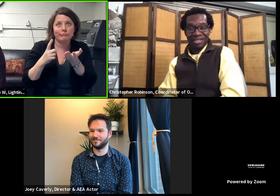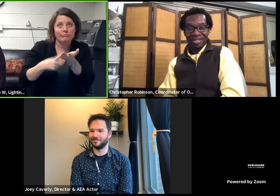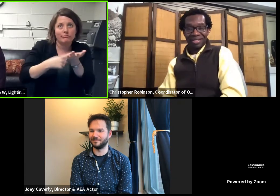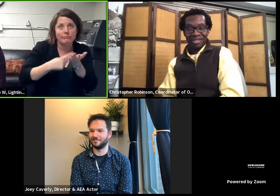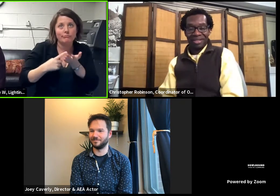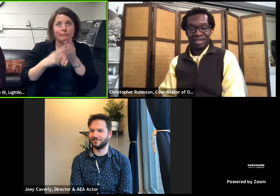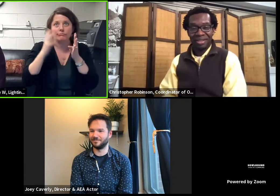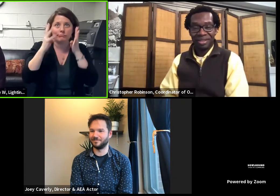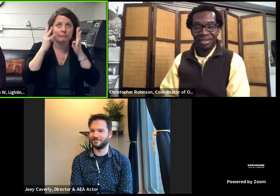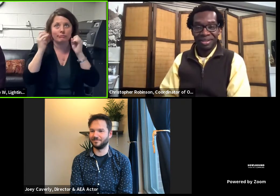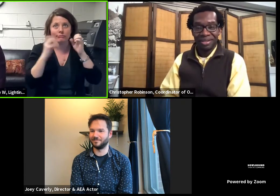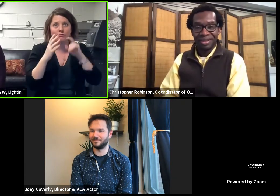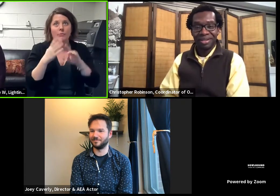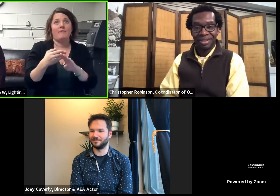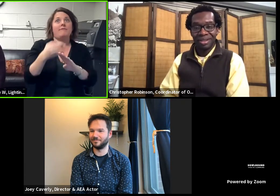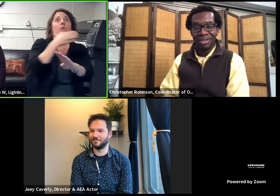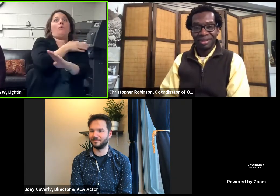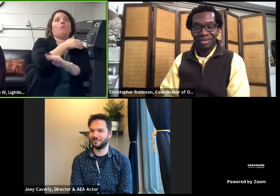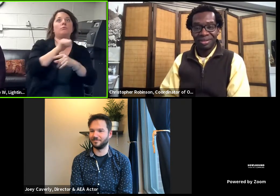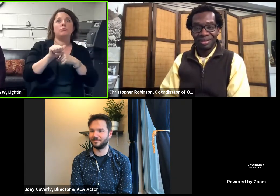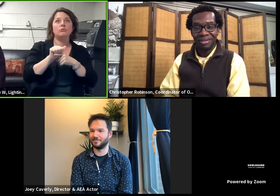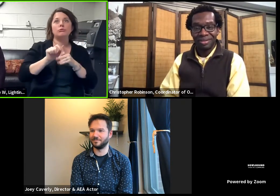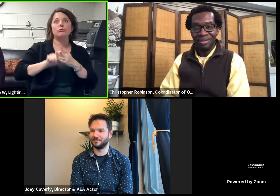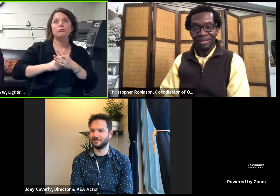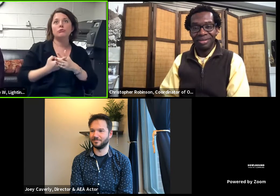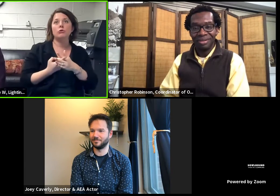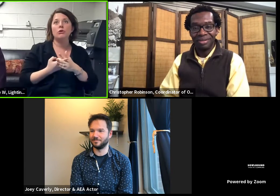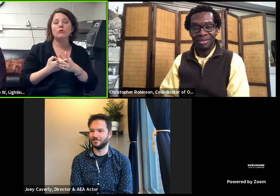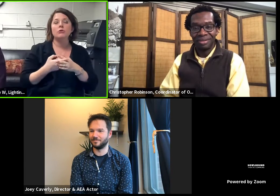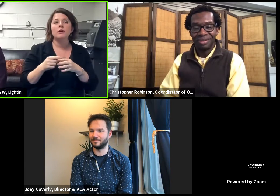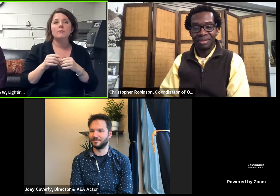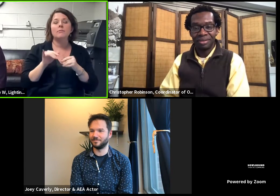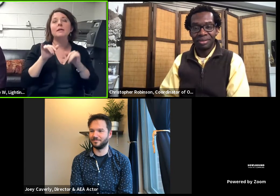when we get together to discuss a couple of ideas way before the rehearsal start,